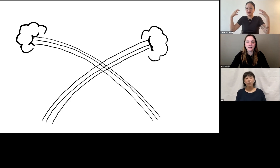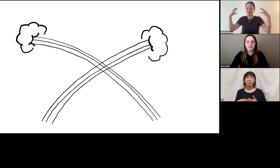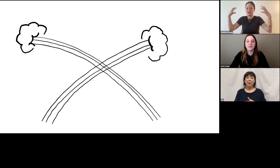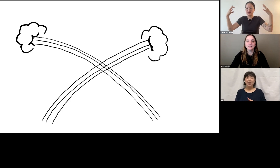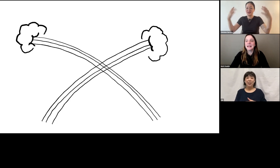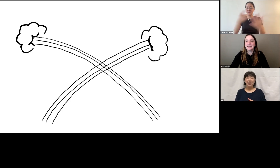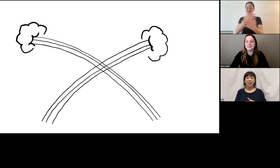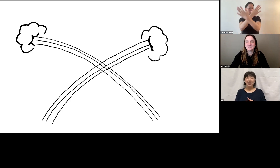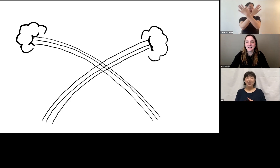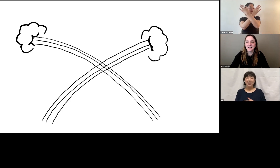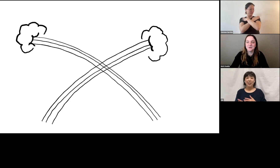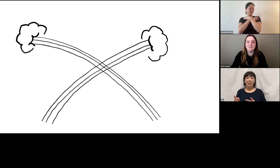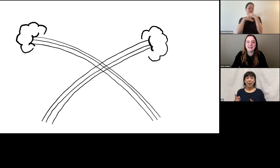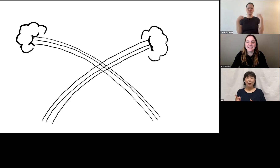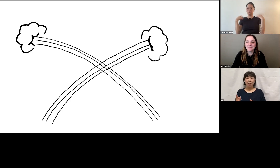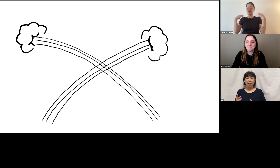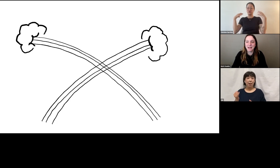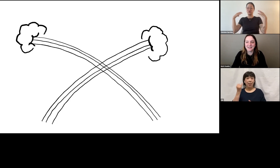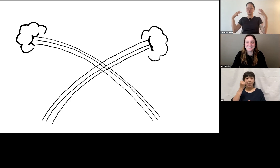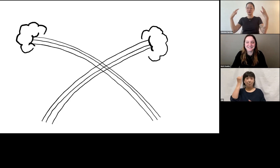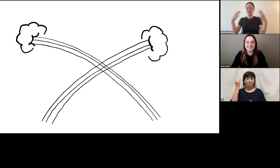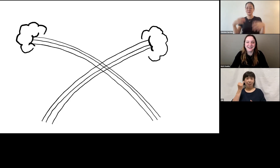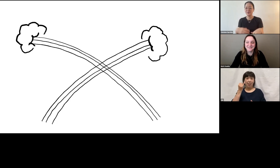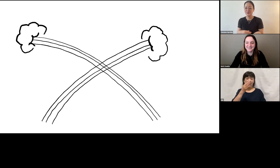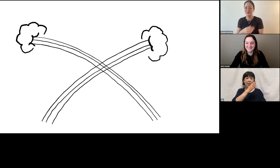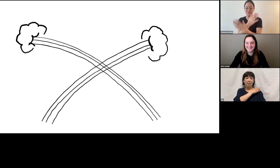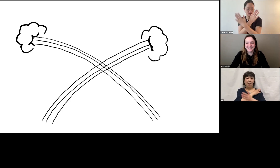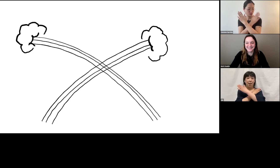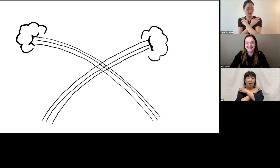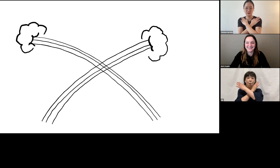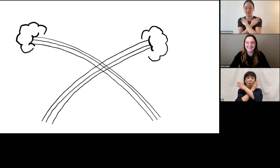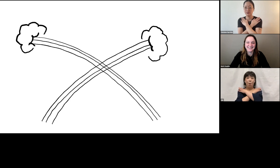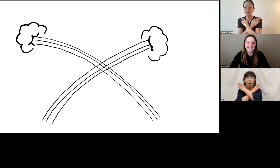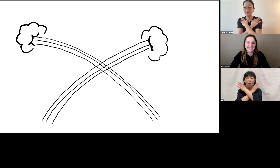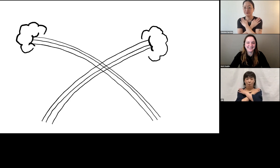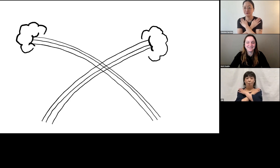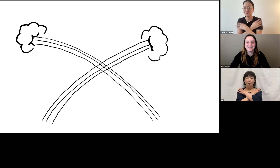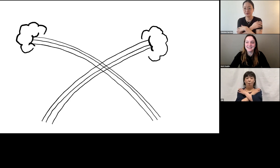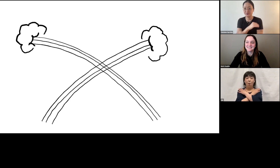they land and they have that impact cloud. Rest.